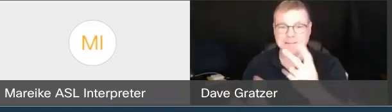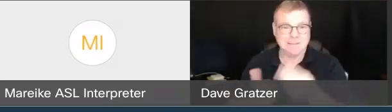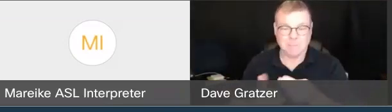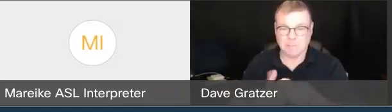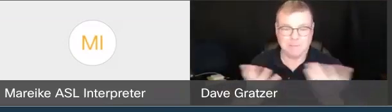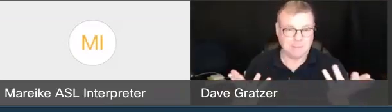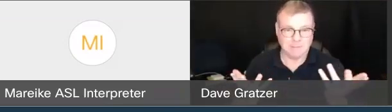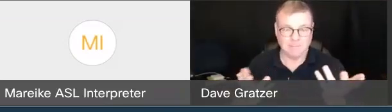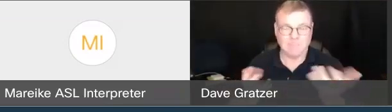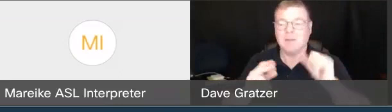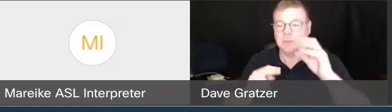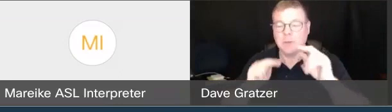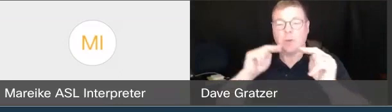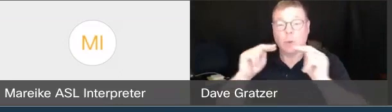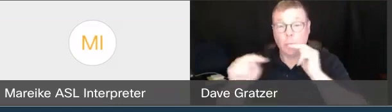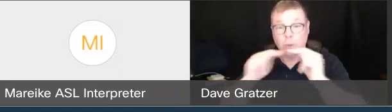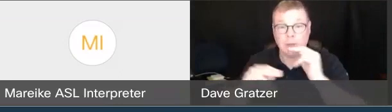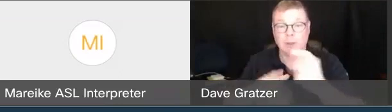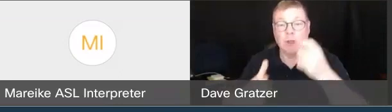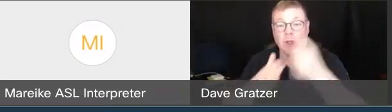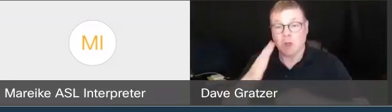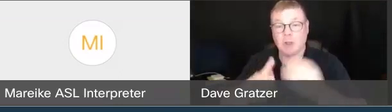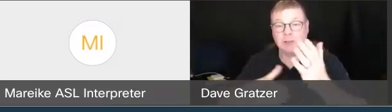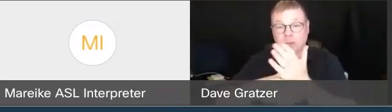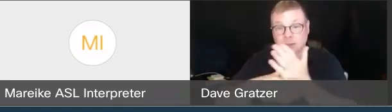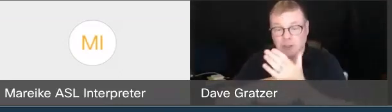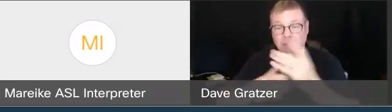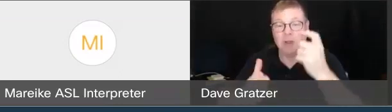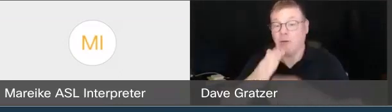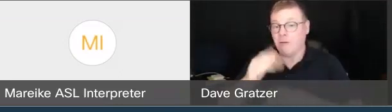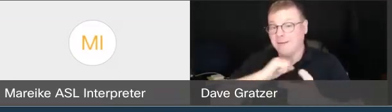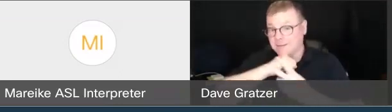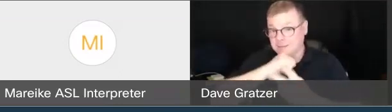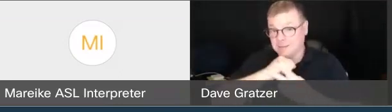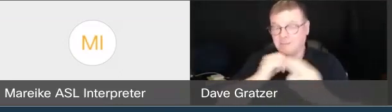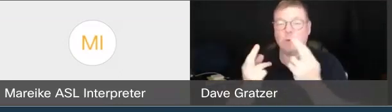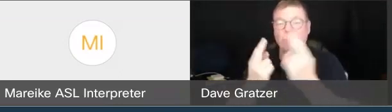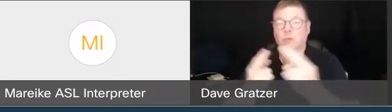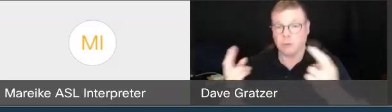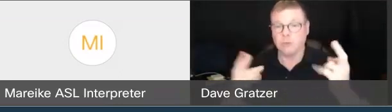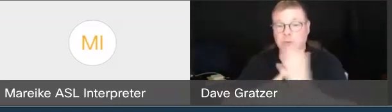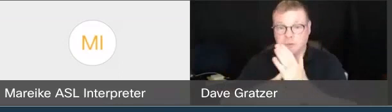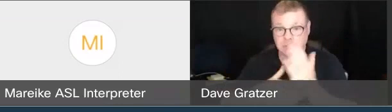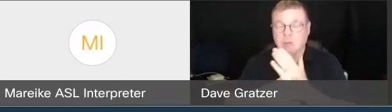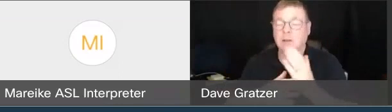negotiating around cost sharing and cost savings and resource sharing, it can often be tricky. So